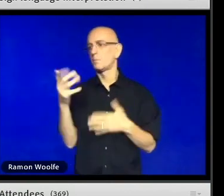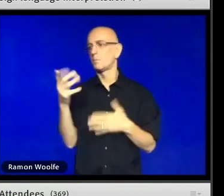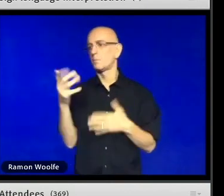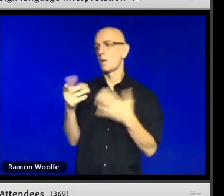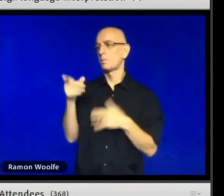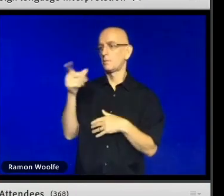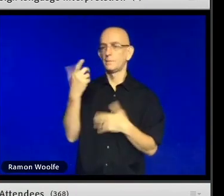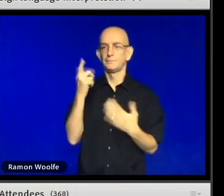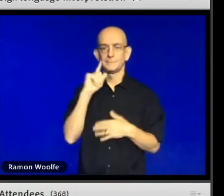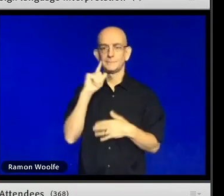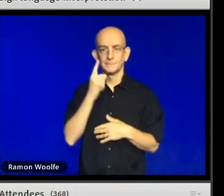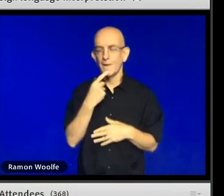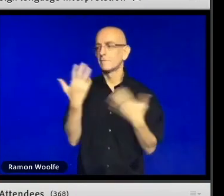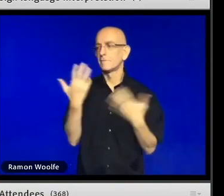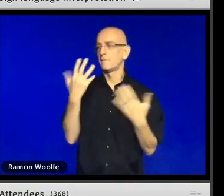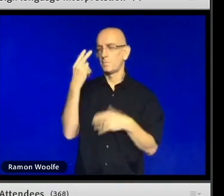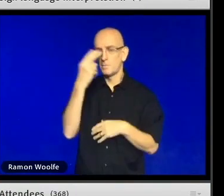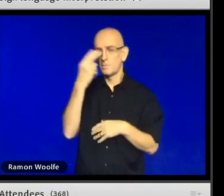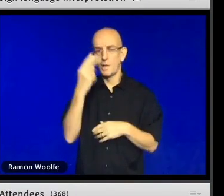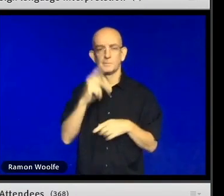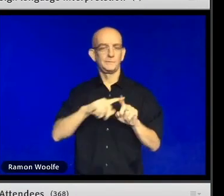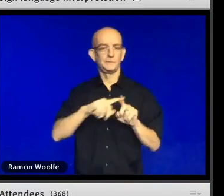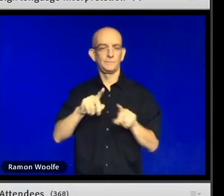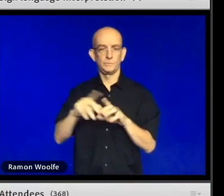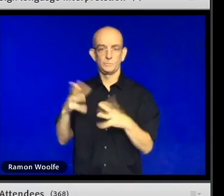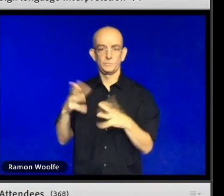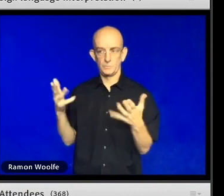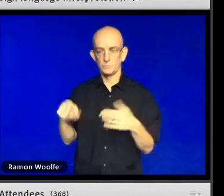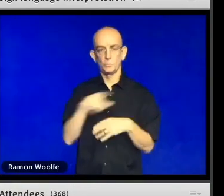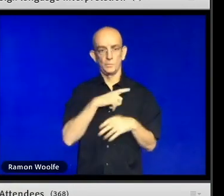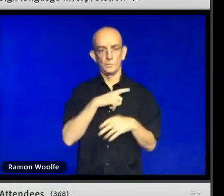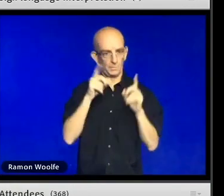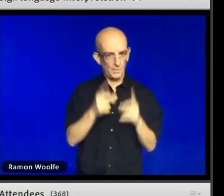Kirstin, I understand that the note on applying the ISC guidelines to COVID response has